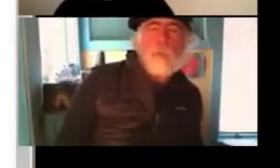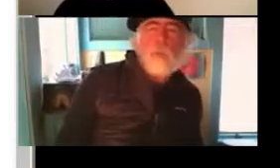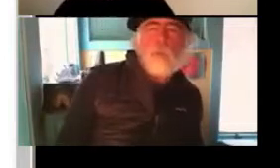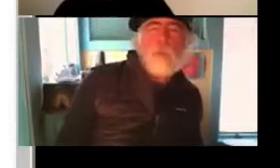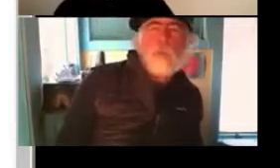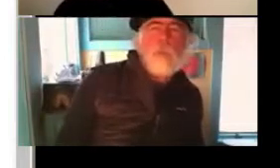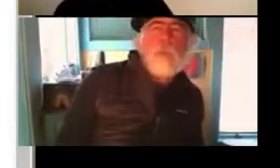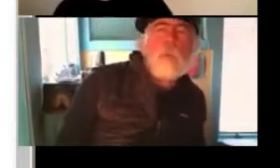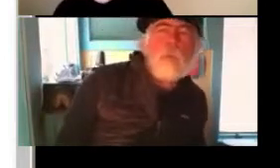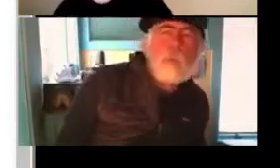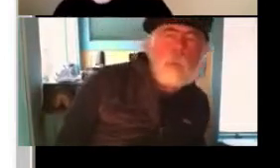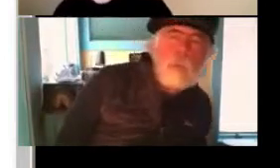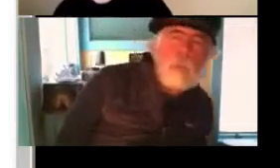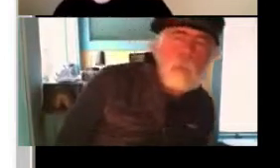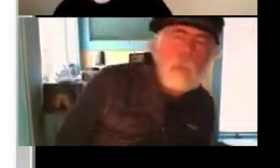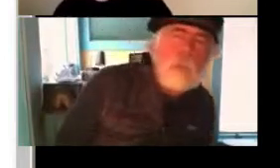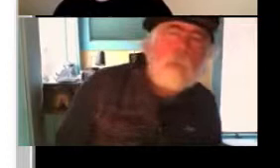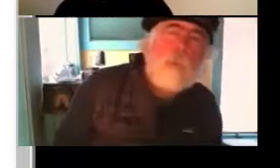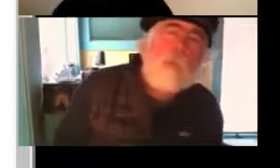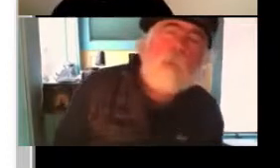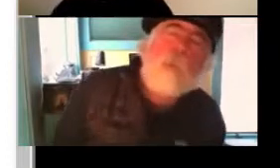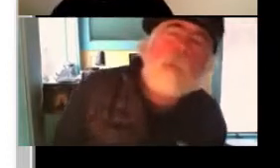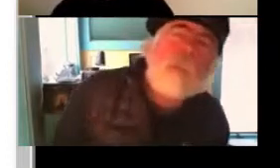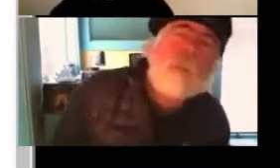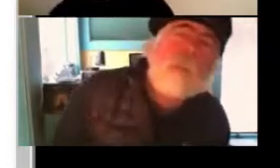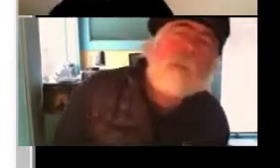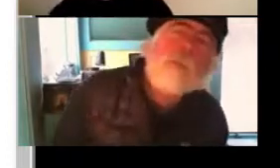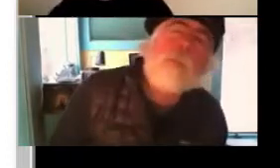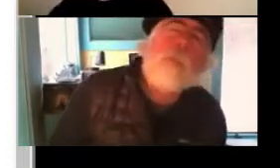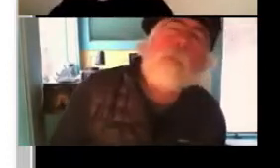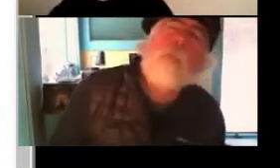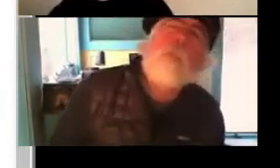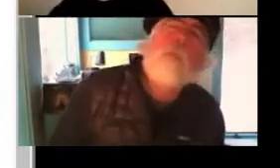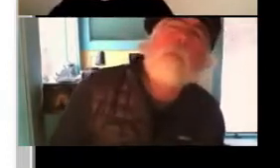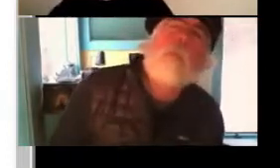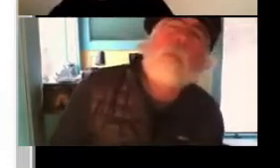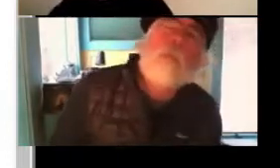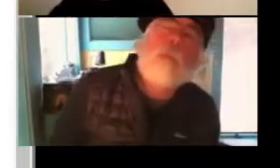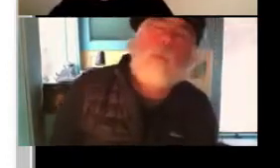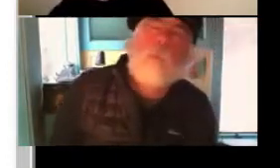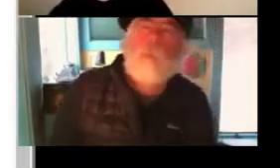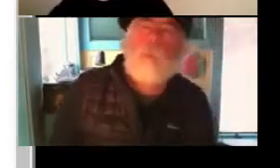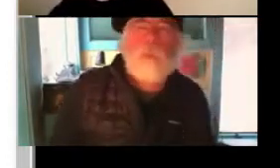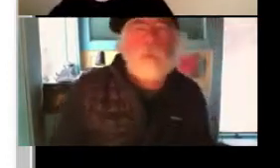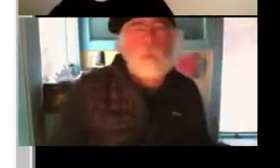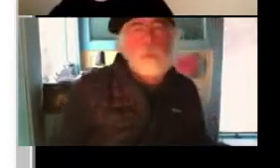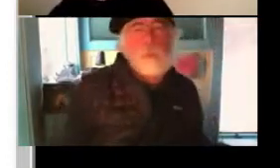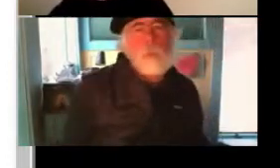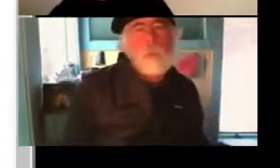that the grant funding is going to cover if received. And then the project end date,